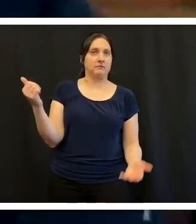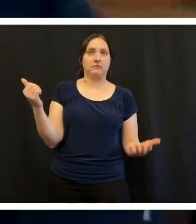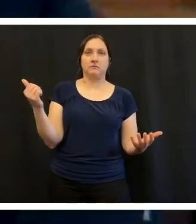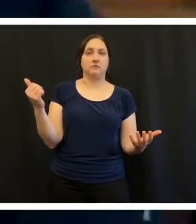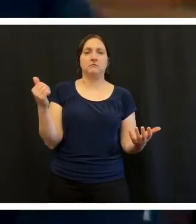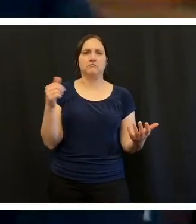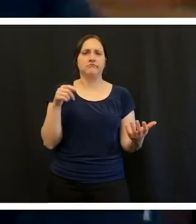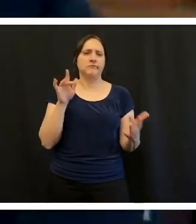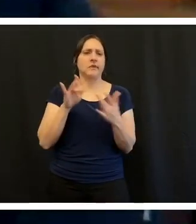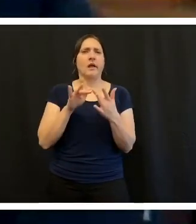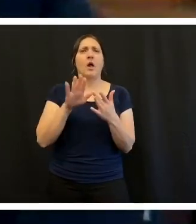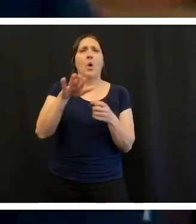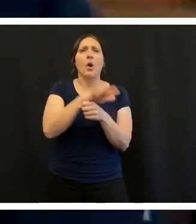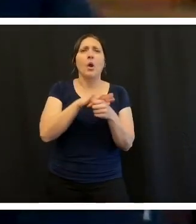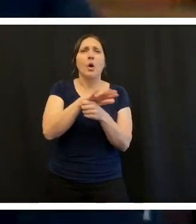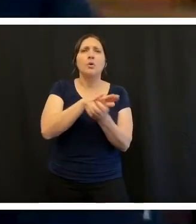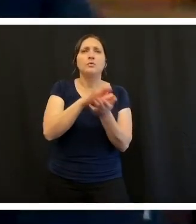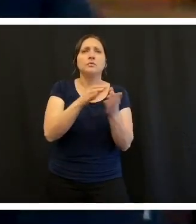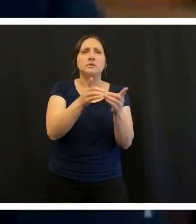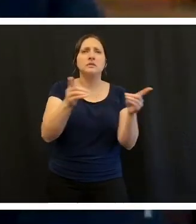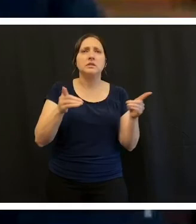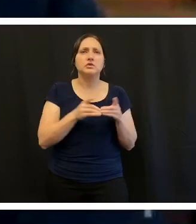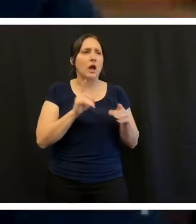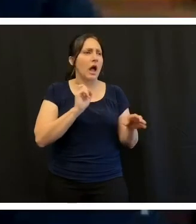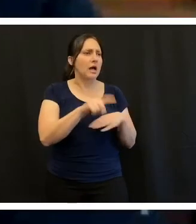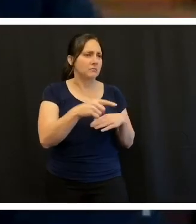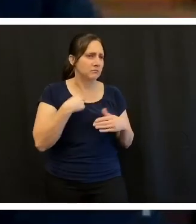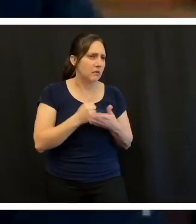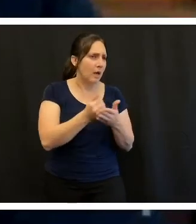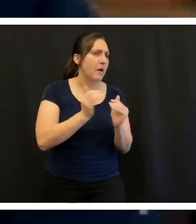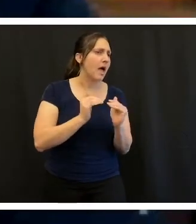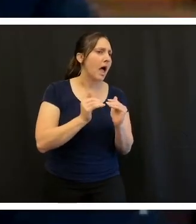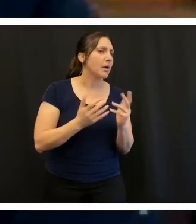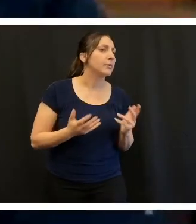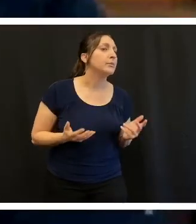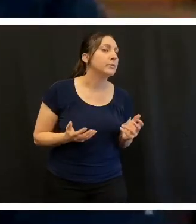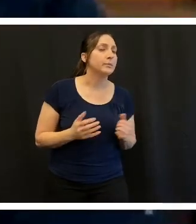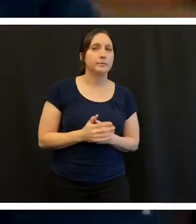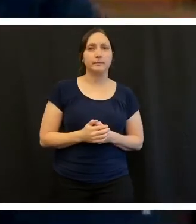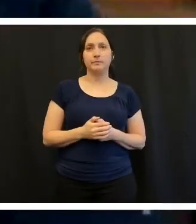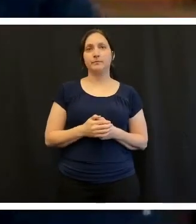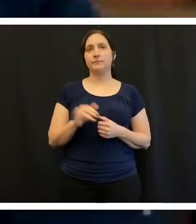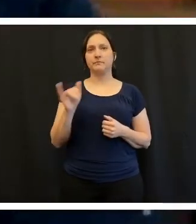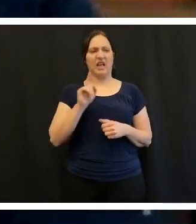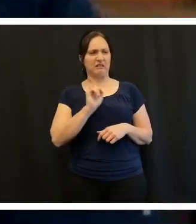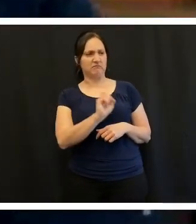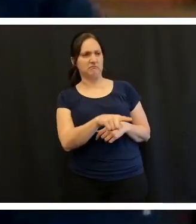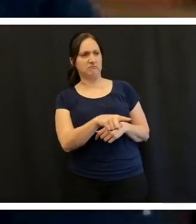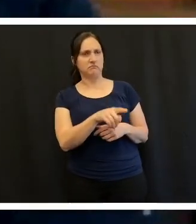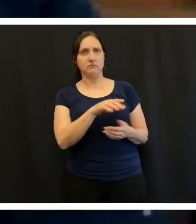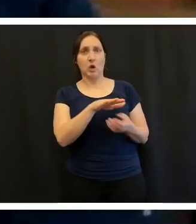ask them what you can do to help. Check with them to see if you can host a reading group